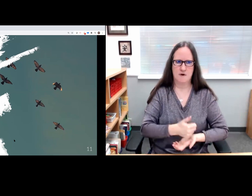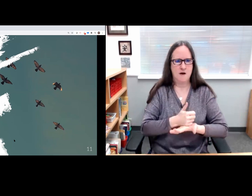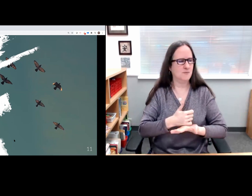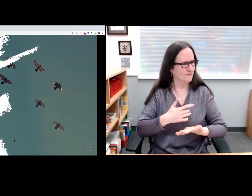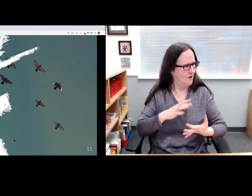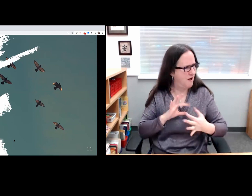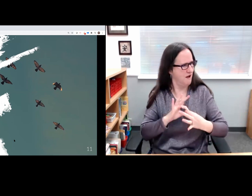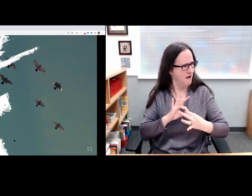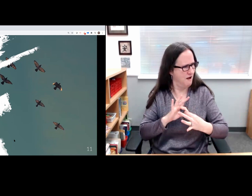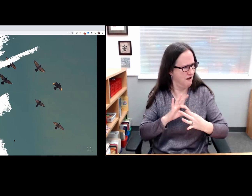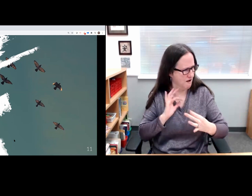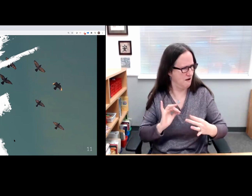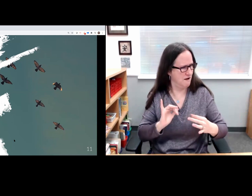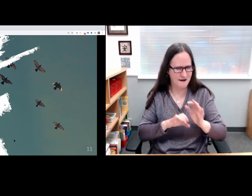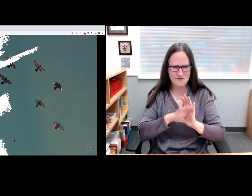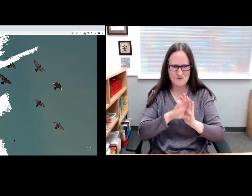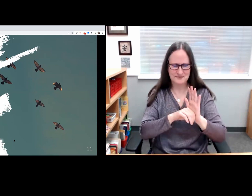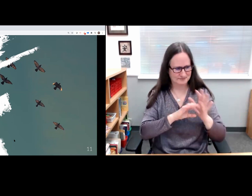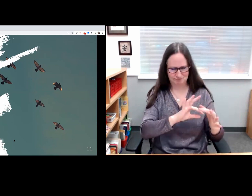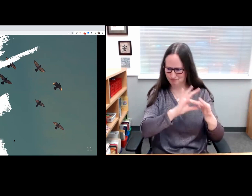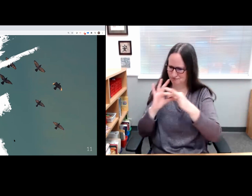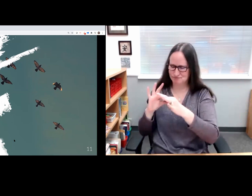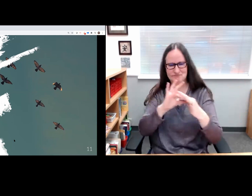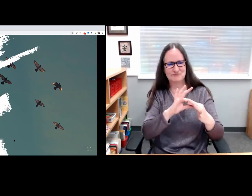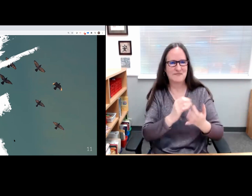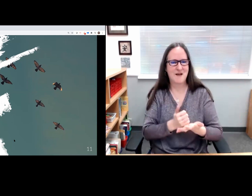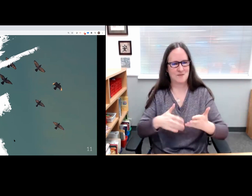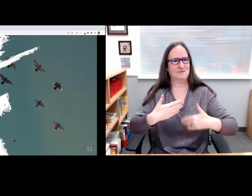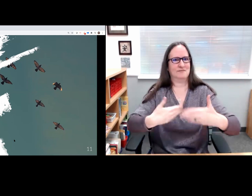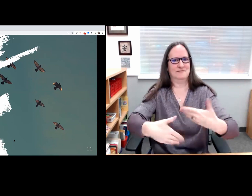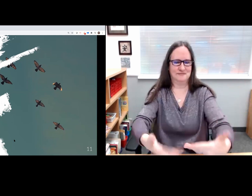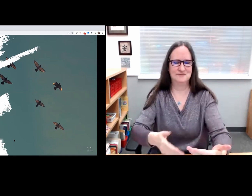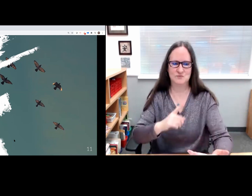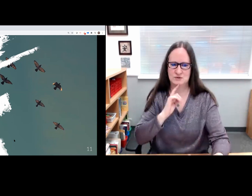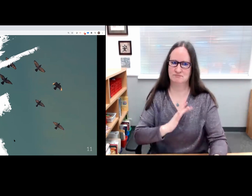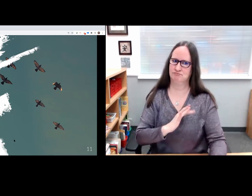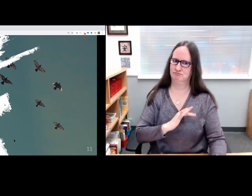build your confidence, and that helps you to create those connections between the curriculum